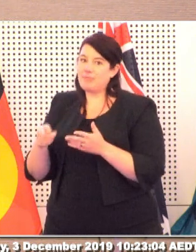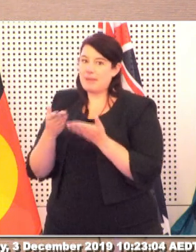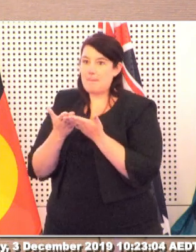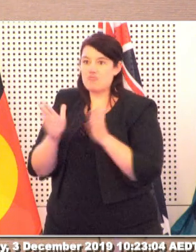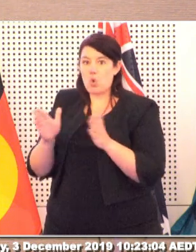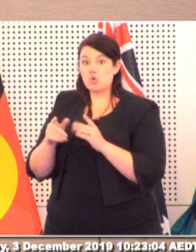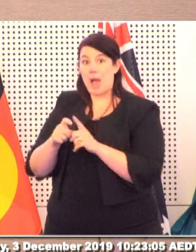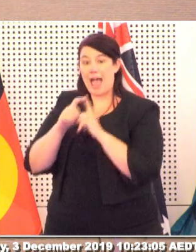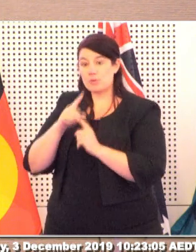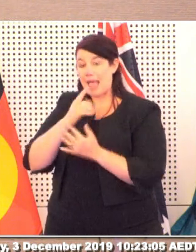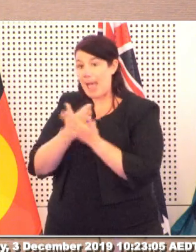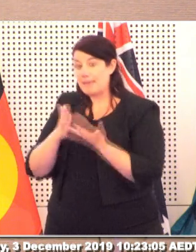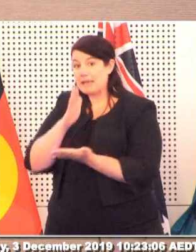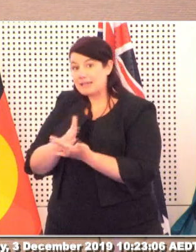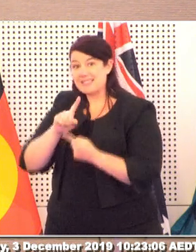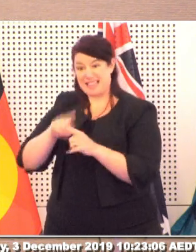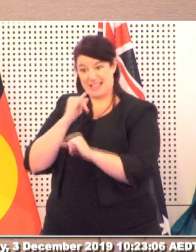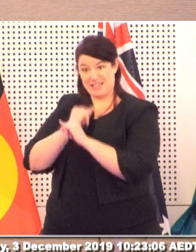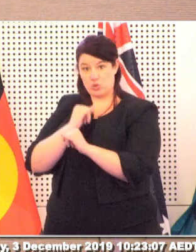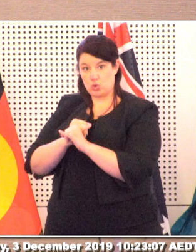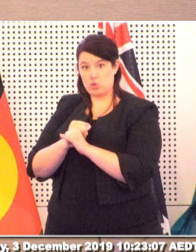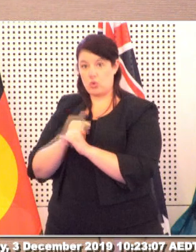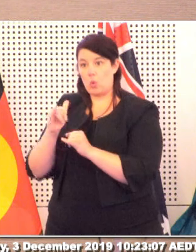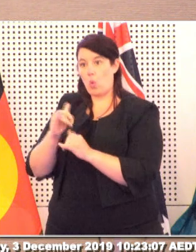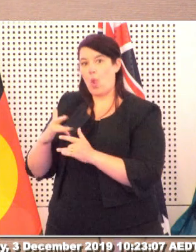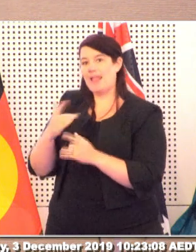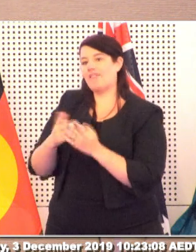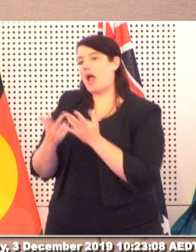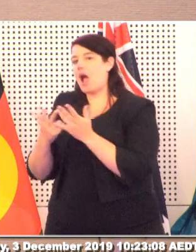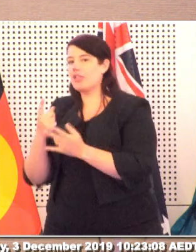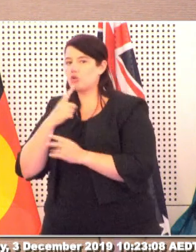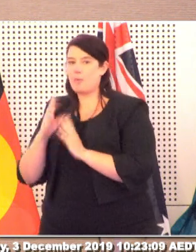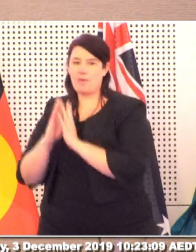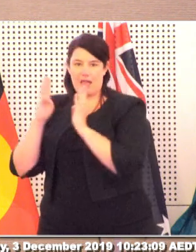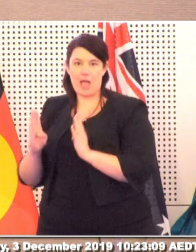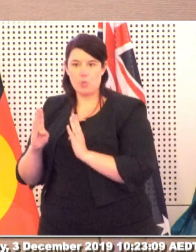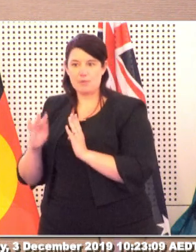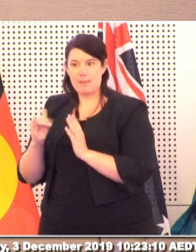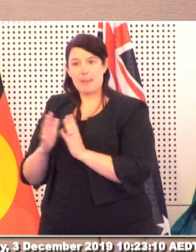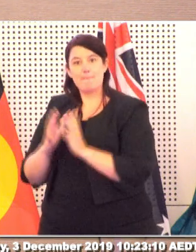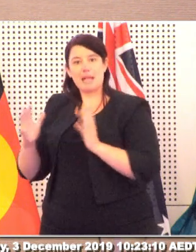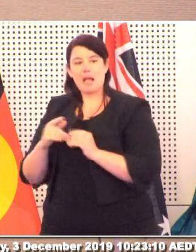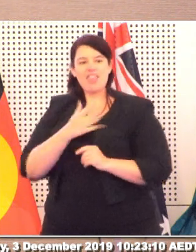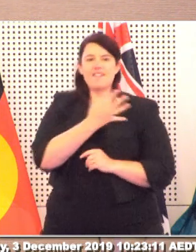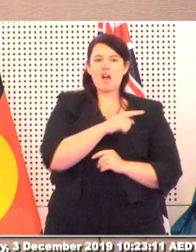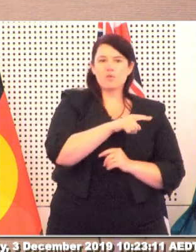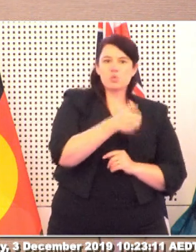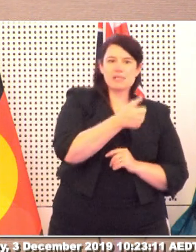So it’s hard to tell how many of these people live in institutions or other types of facilities that are bigger than group homes but not necessarily